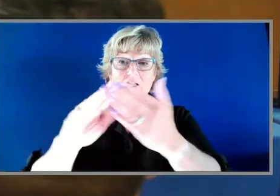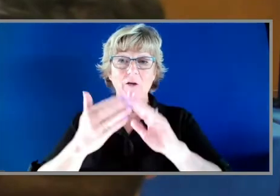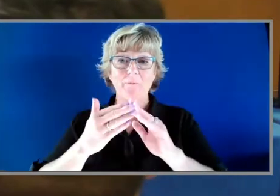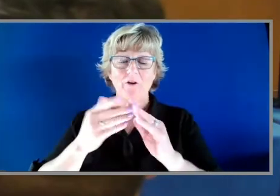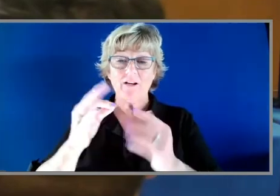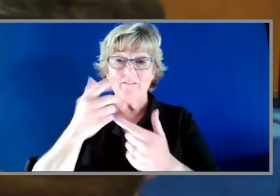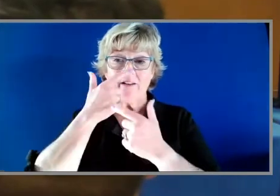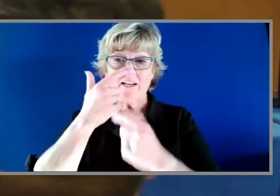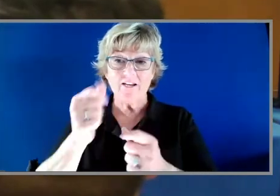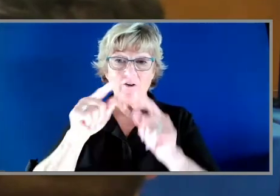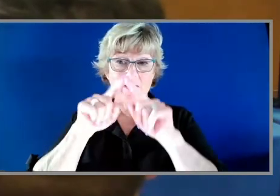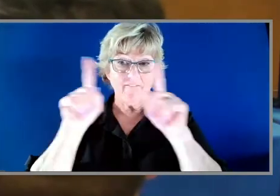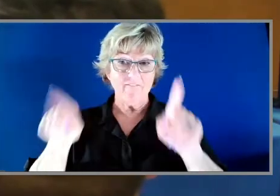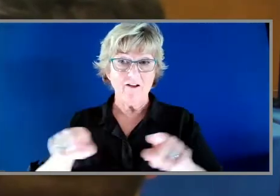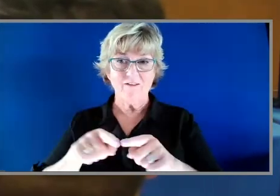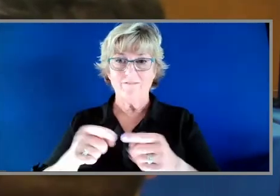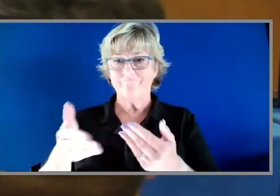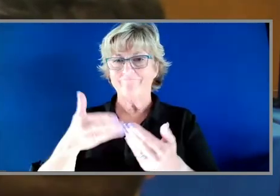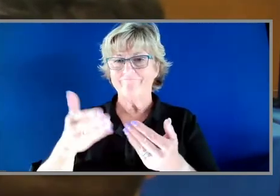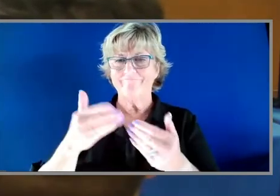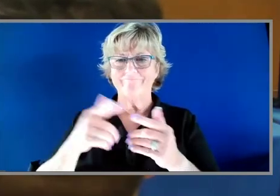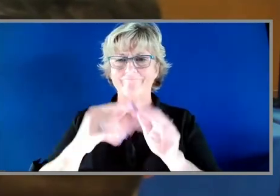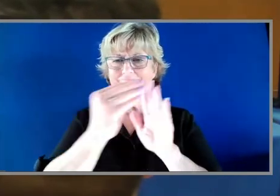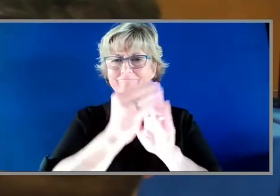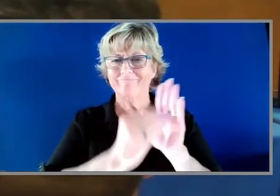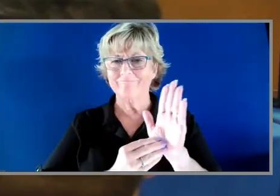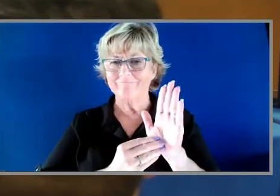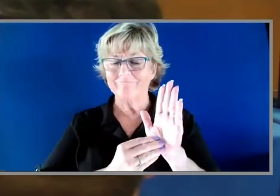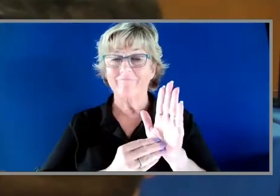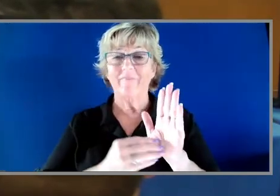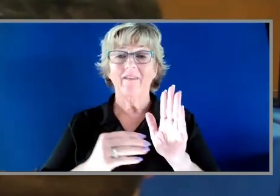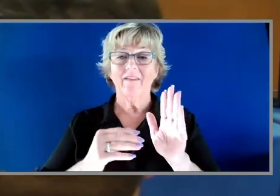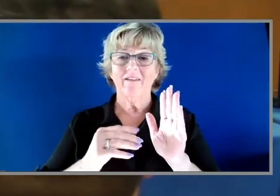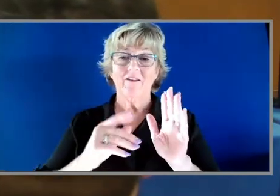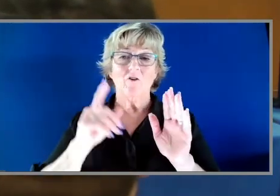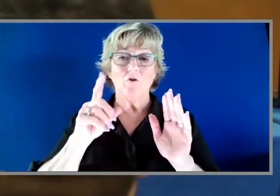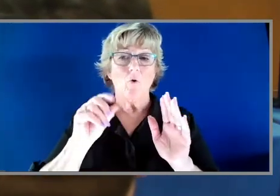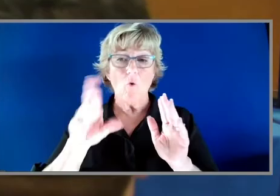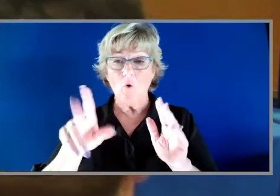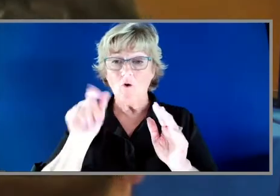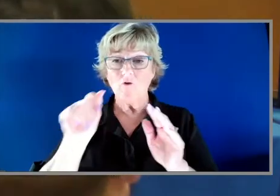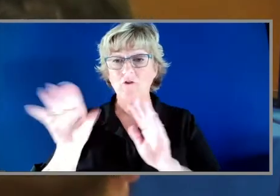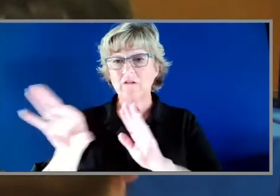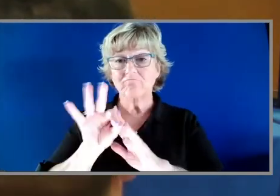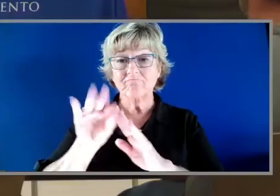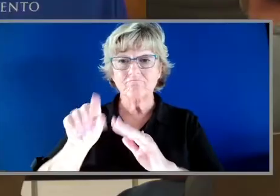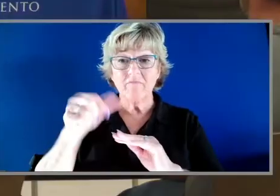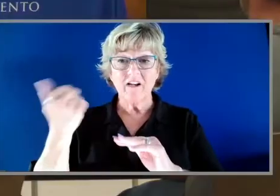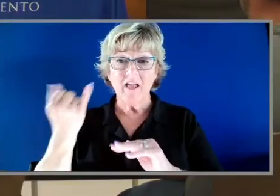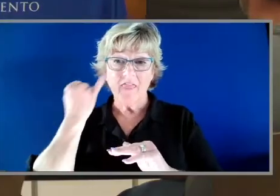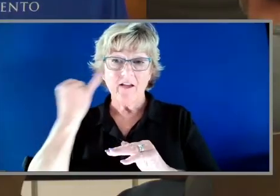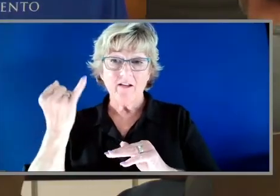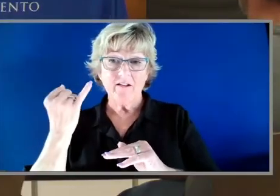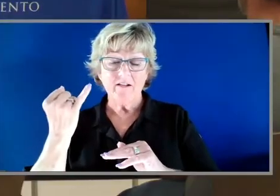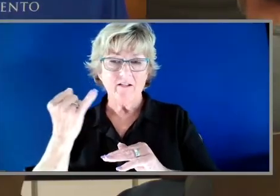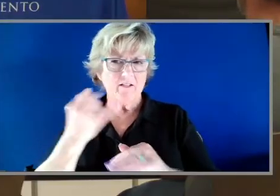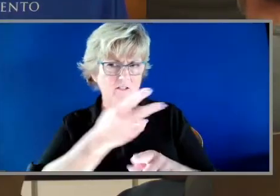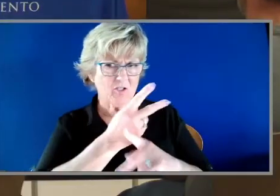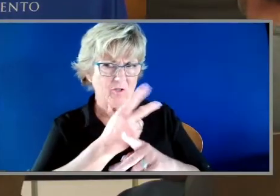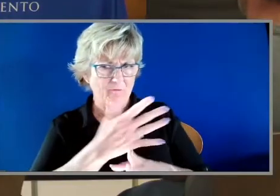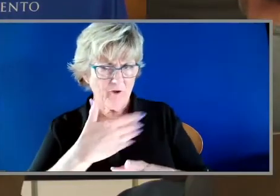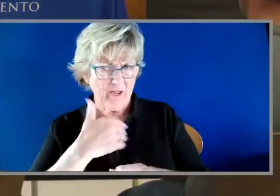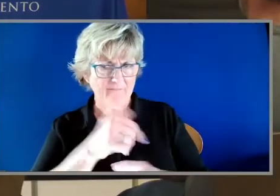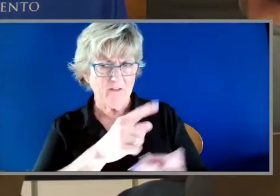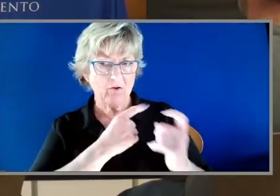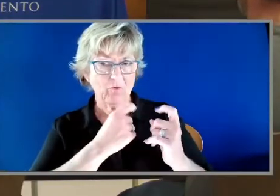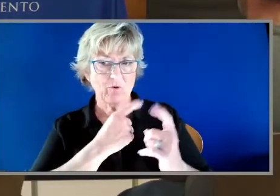Studio: So the community of interest form is is, it is an easy for them to be able to participate, there are other